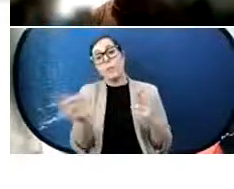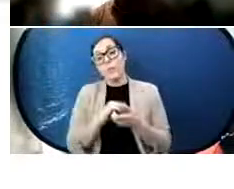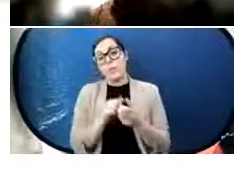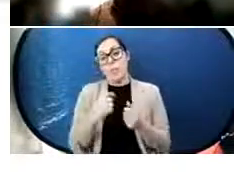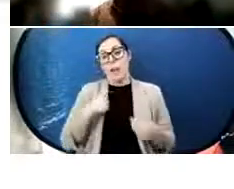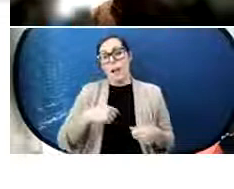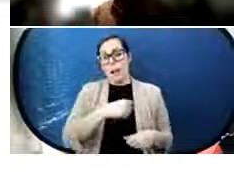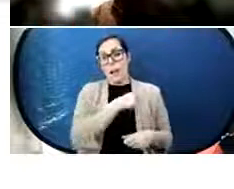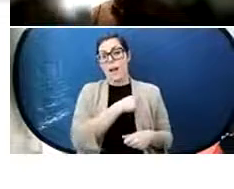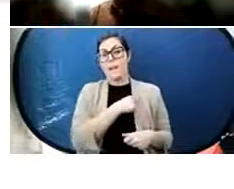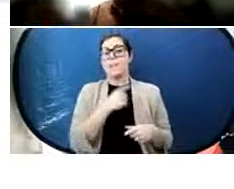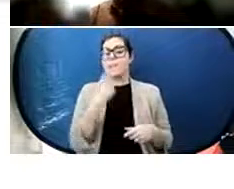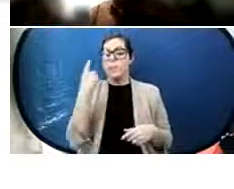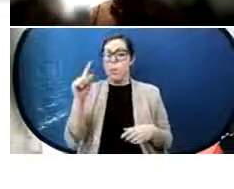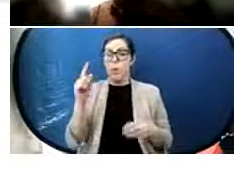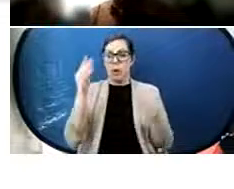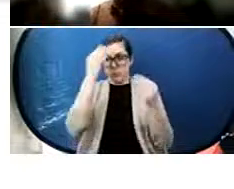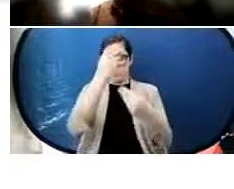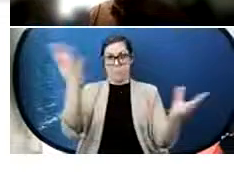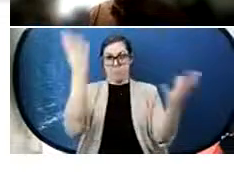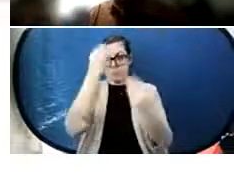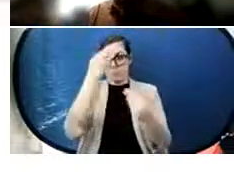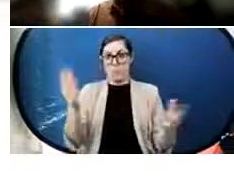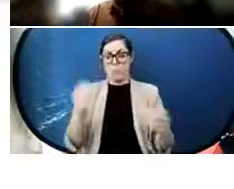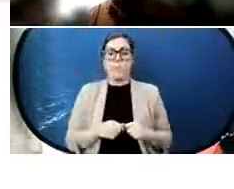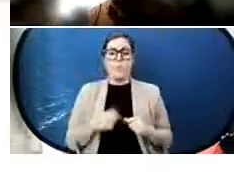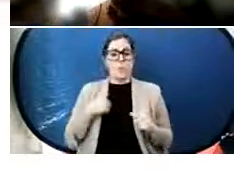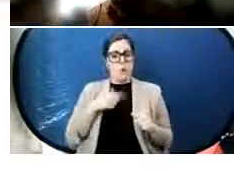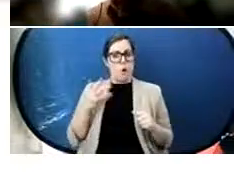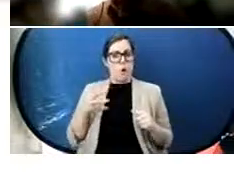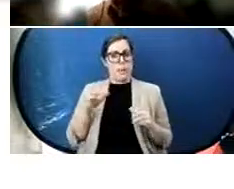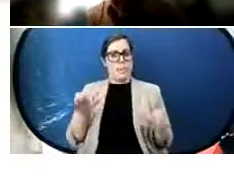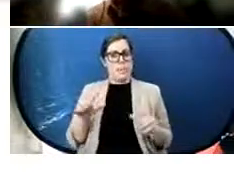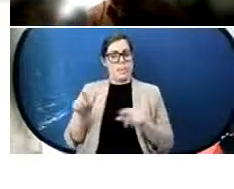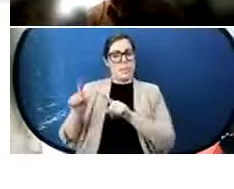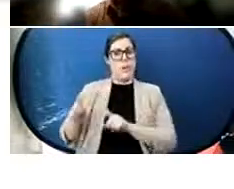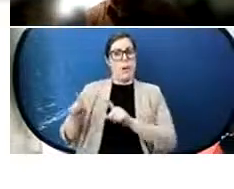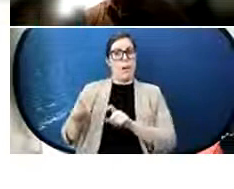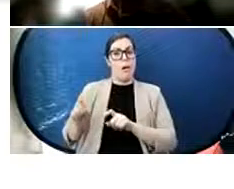on getting the word out. We actually did already have a run of a different version of this that